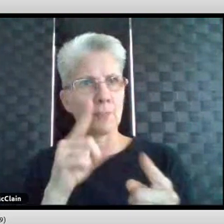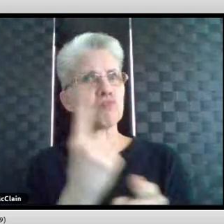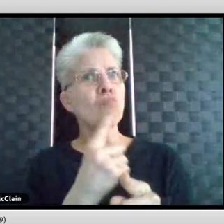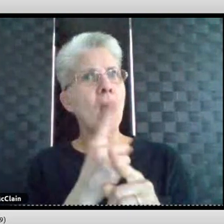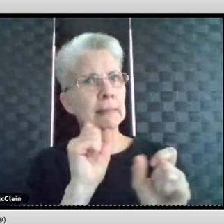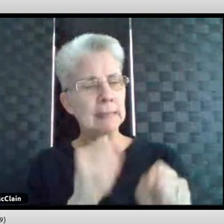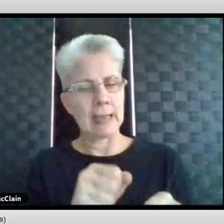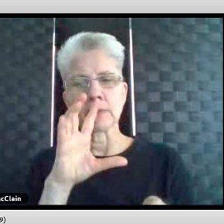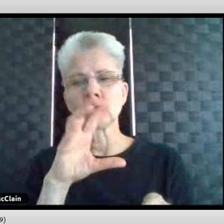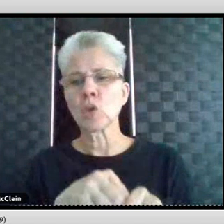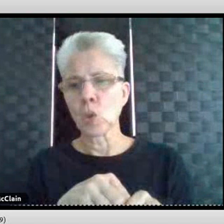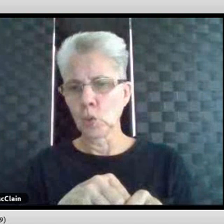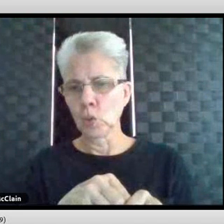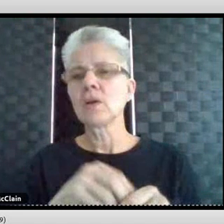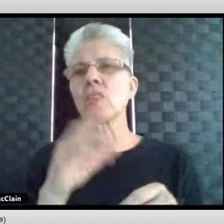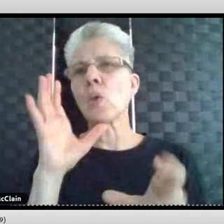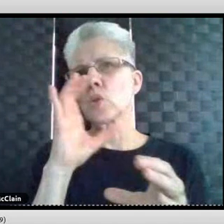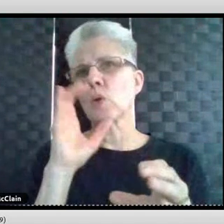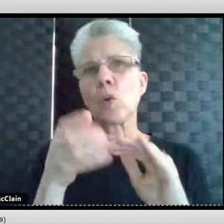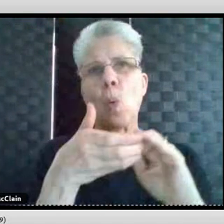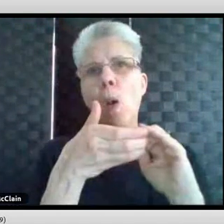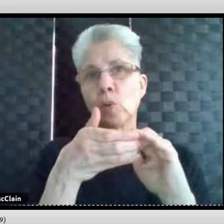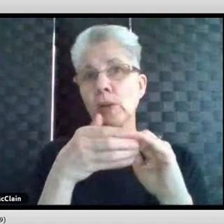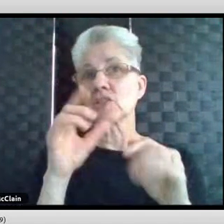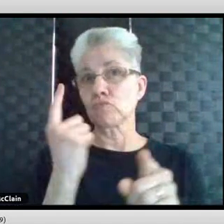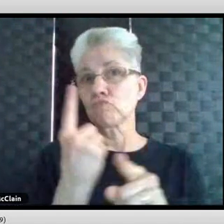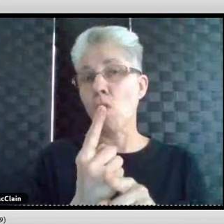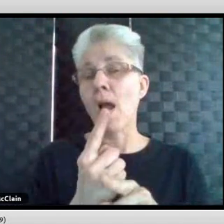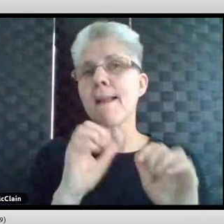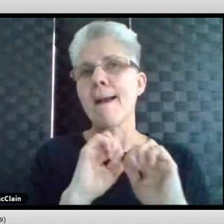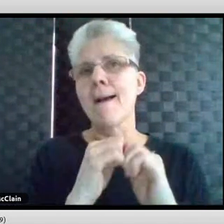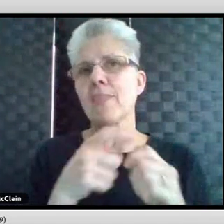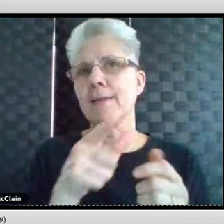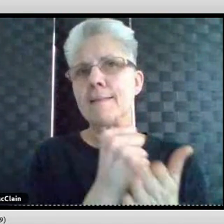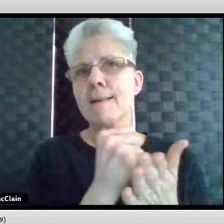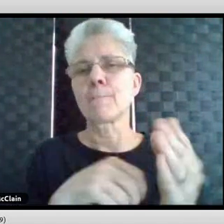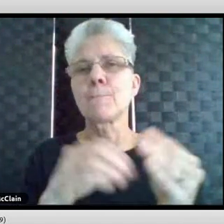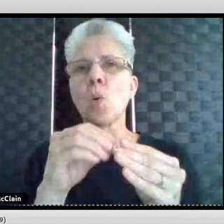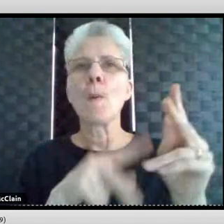They're always looking for collaborations, too, aren't they? Of ways they can help more people.